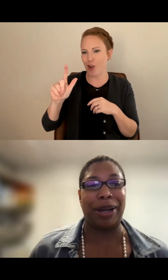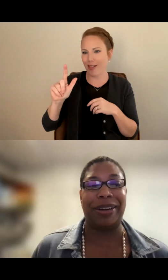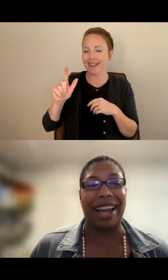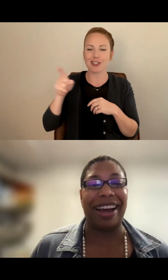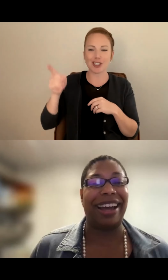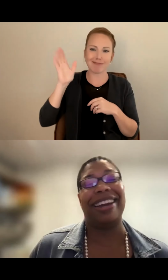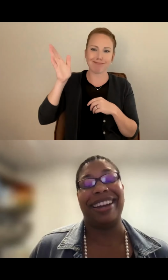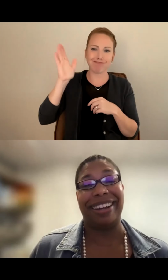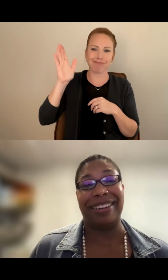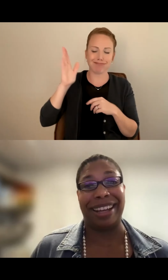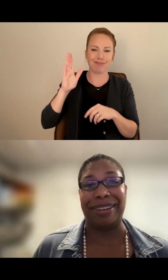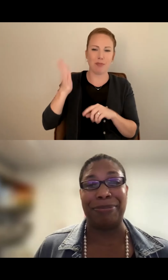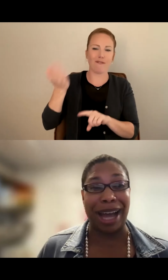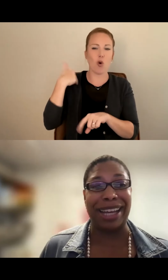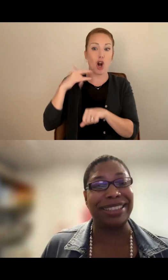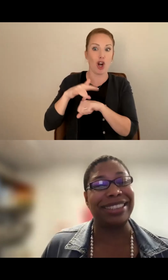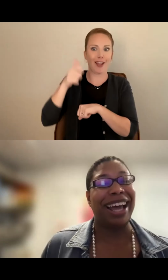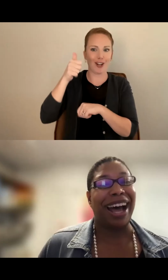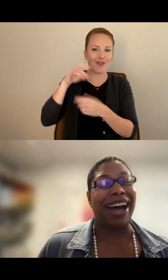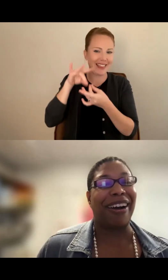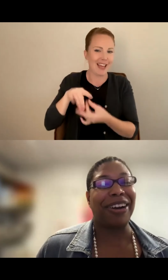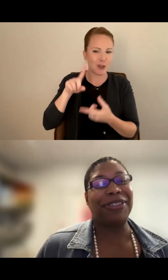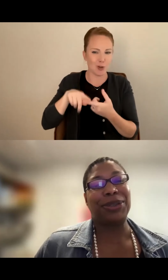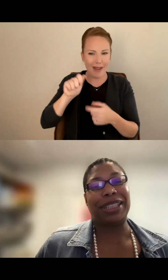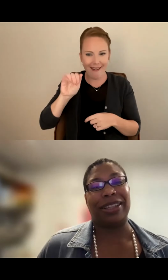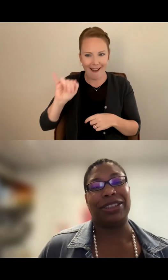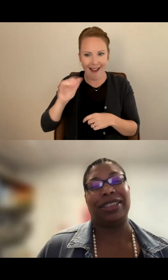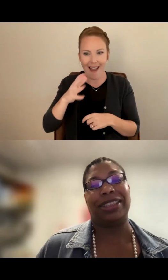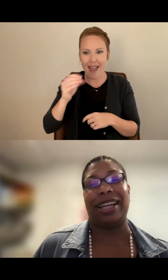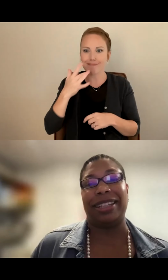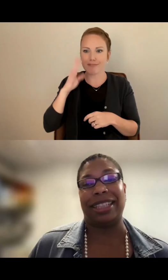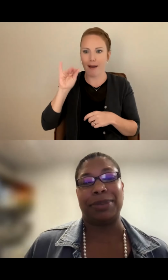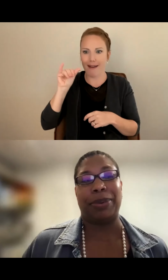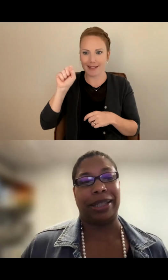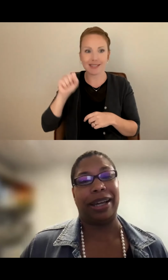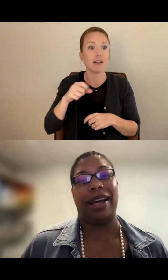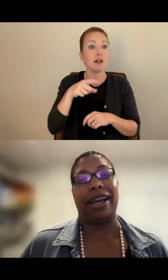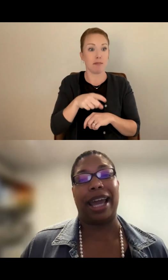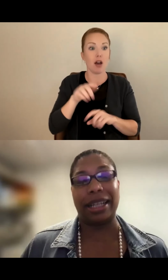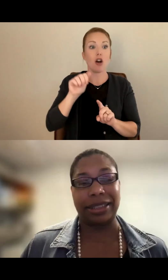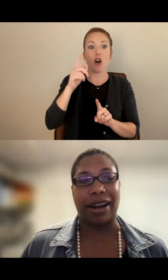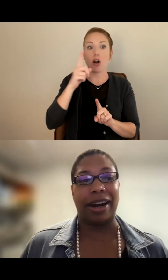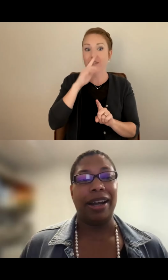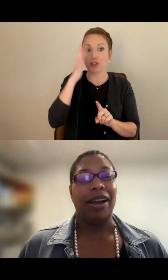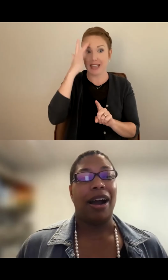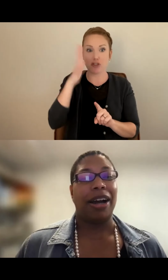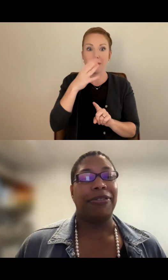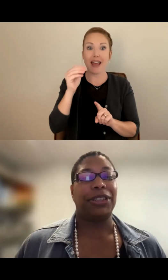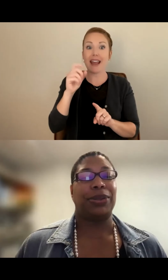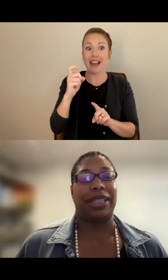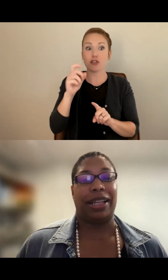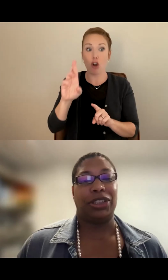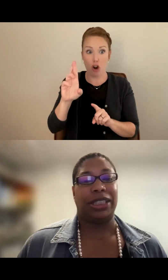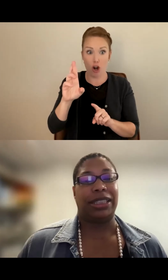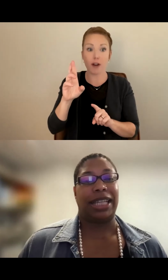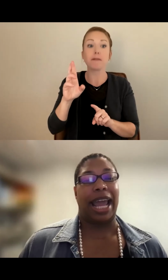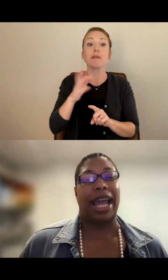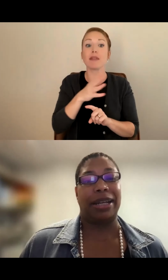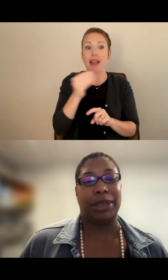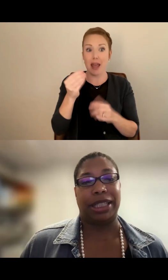about AI and bias, artificial intelligence and XR, artificial intelligence and machine